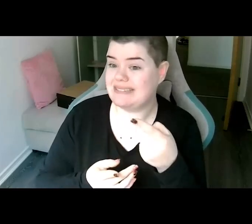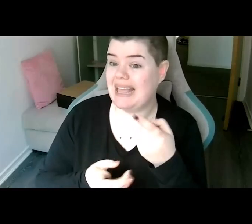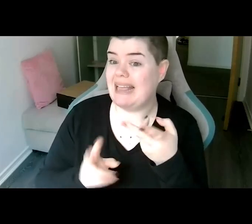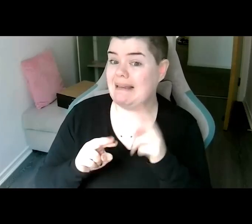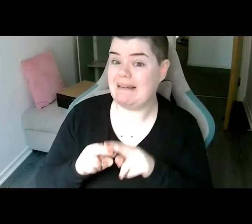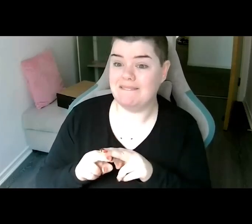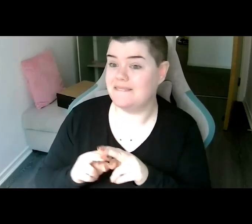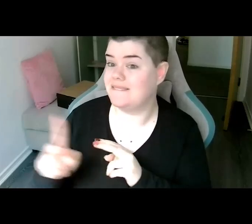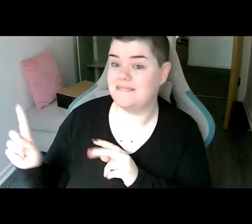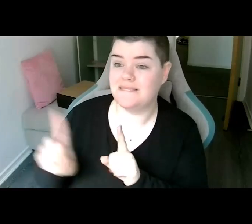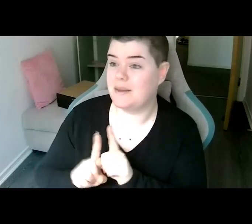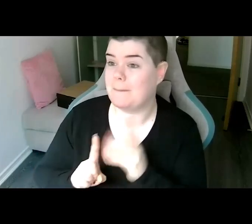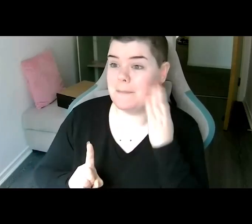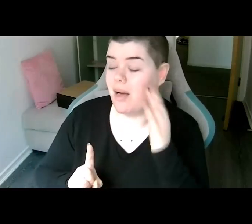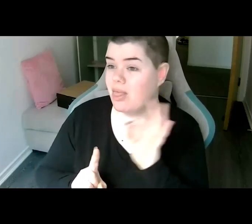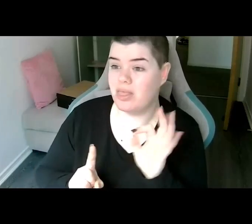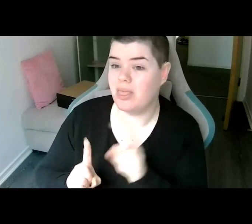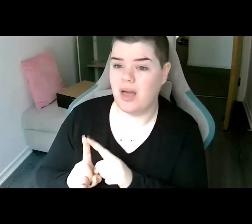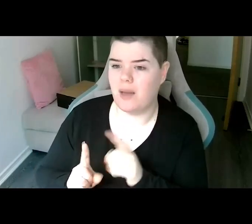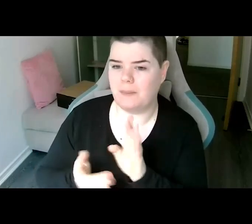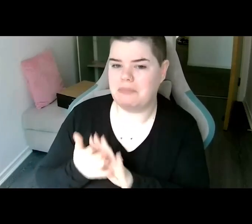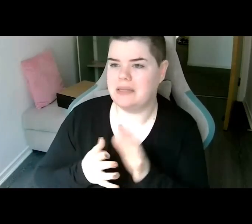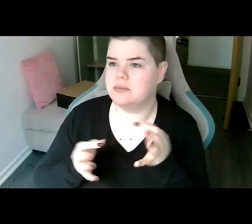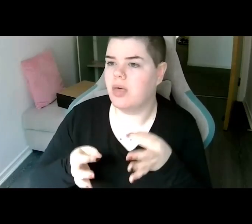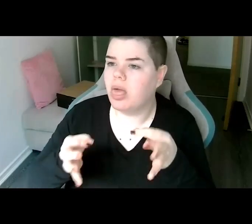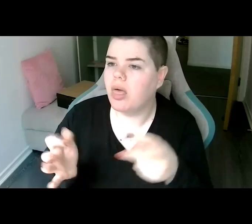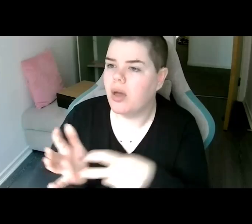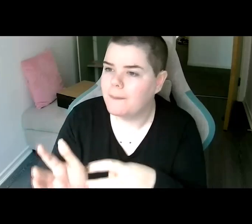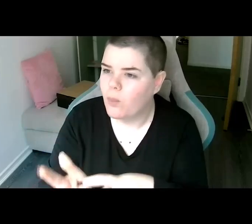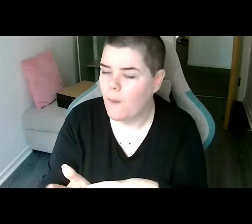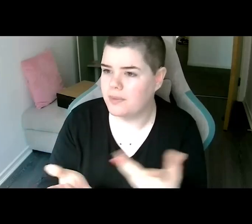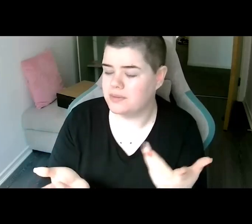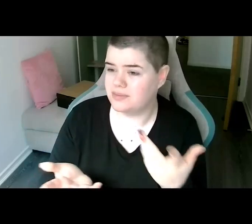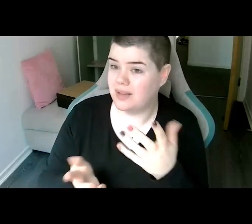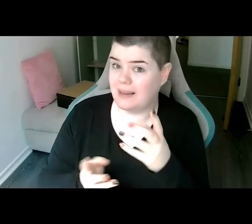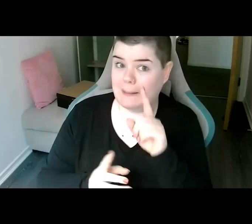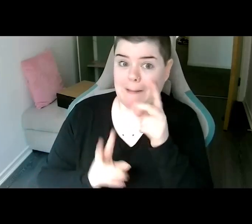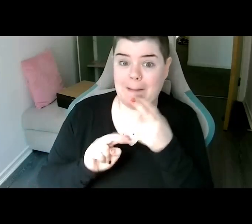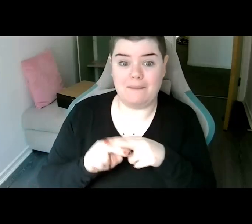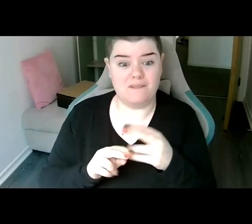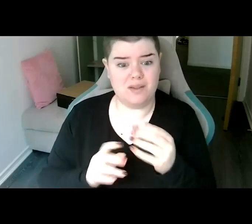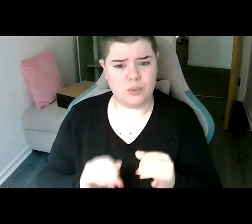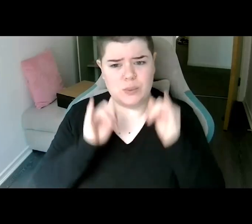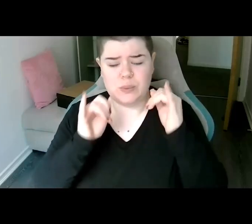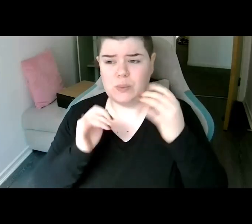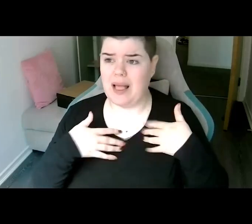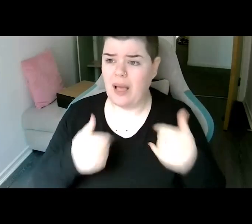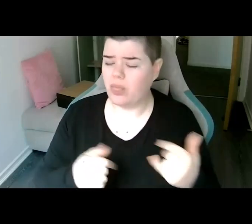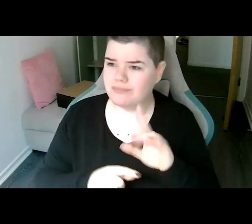And this person specifically says that if a mother isn't available to go, she often delays the appointment.